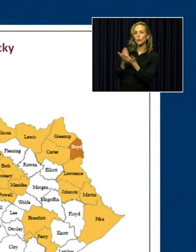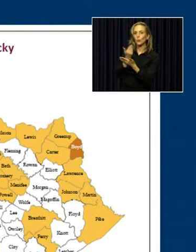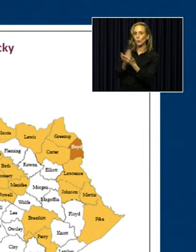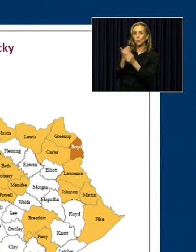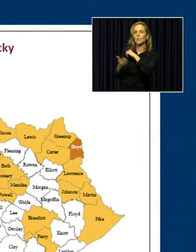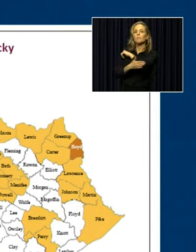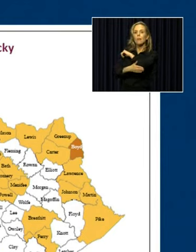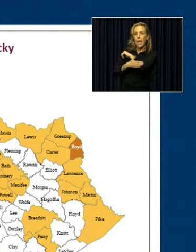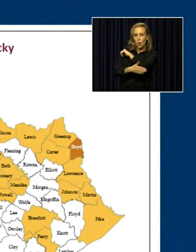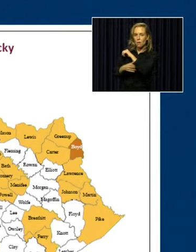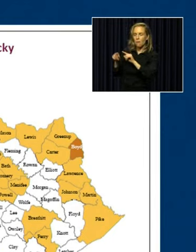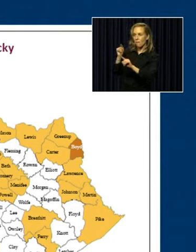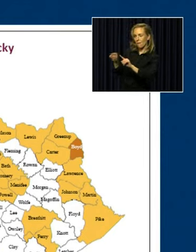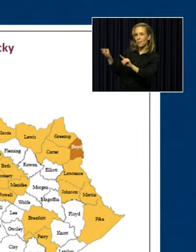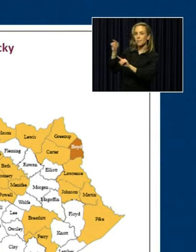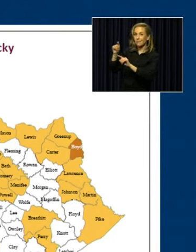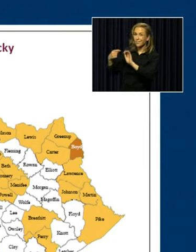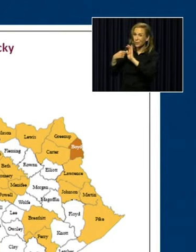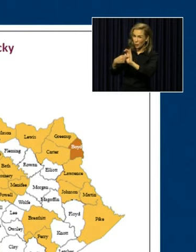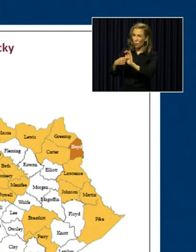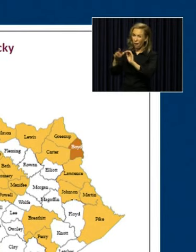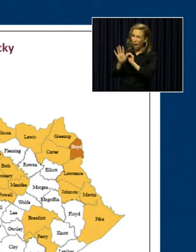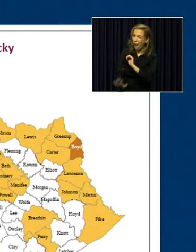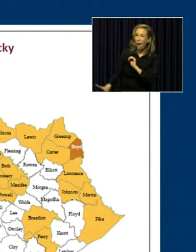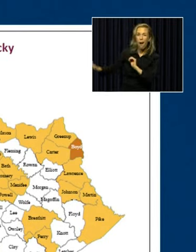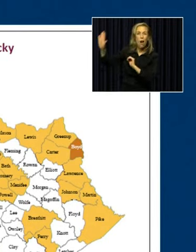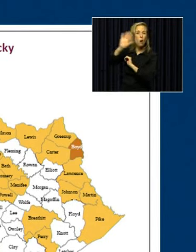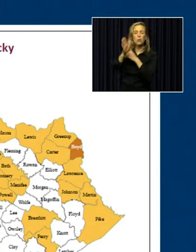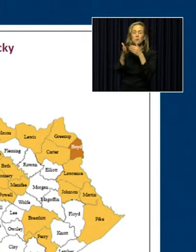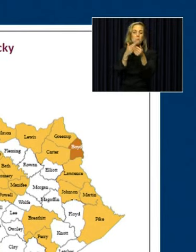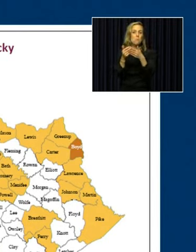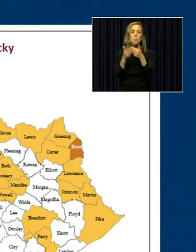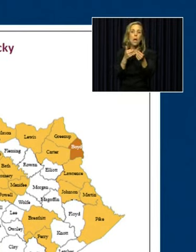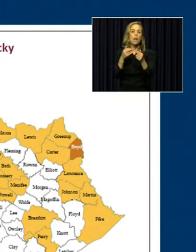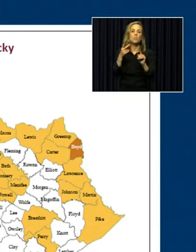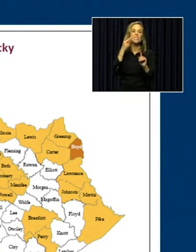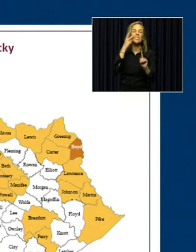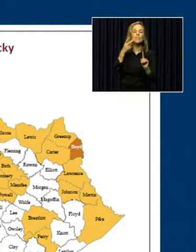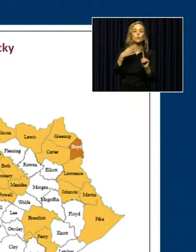FAYETTE COUNTY, A 52-YEAR-OLD